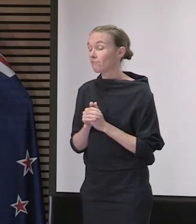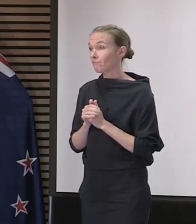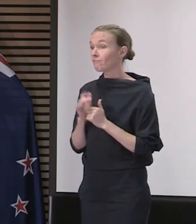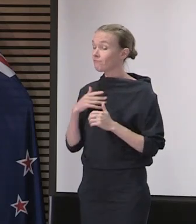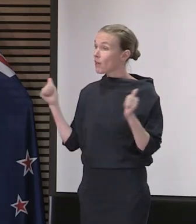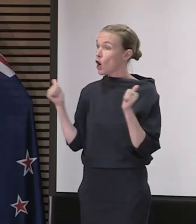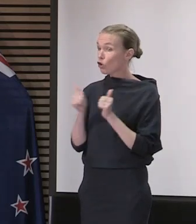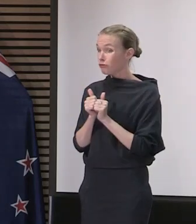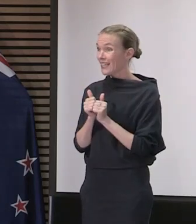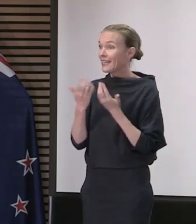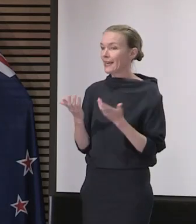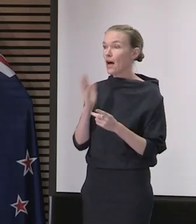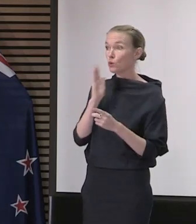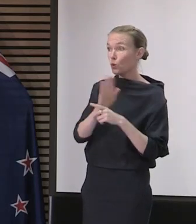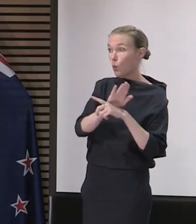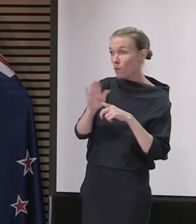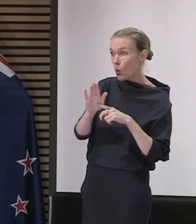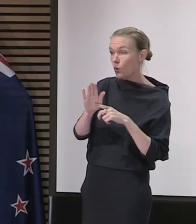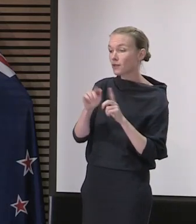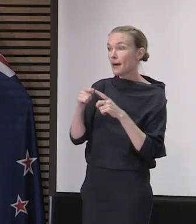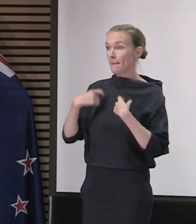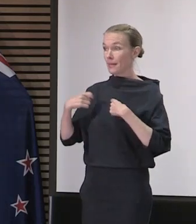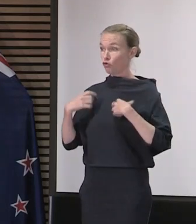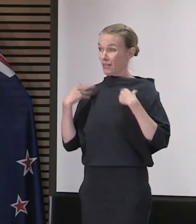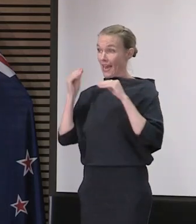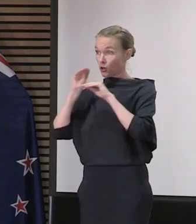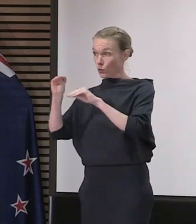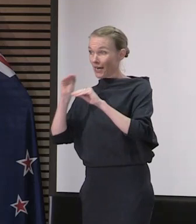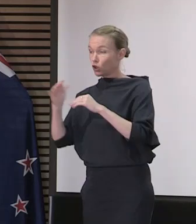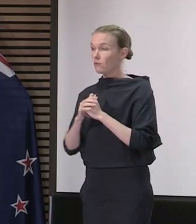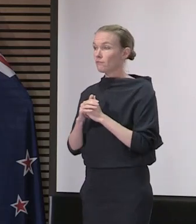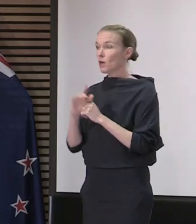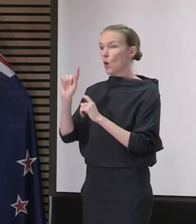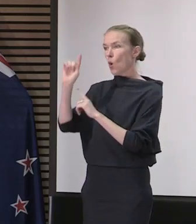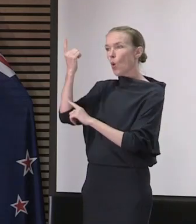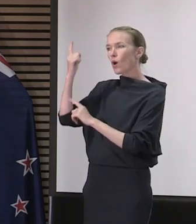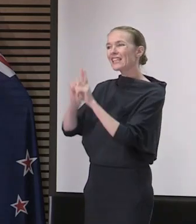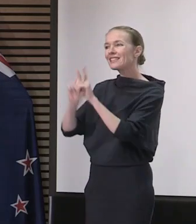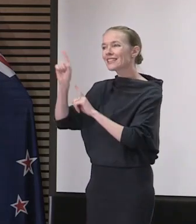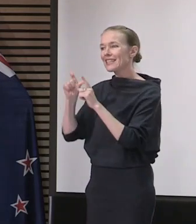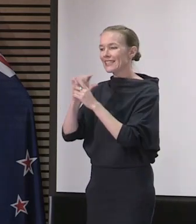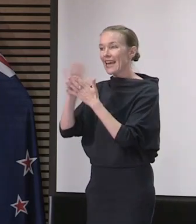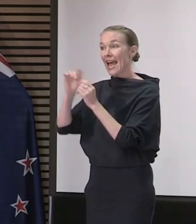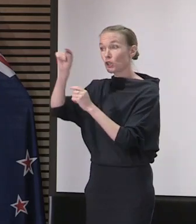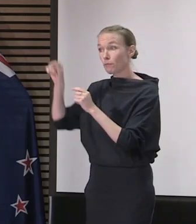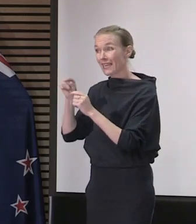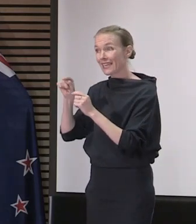community is given the opportunity to be tested. The testing has been agreed in a discussion for the school